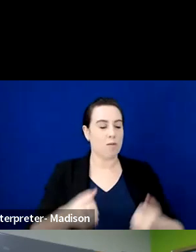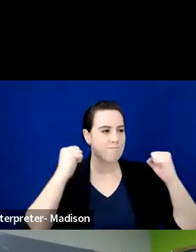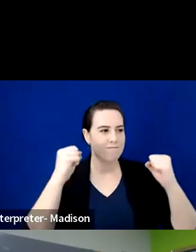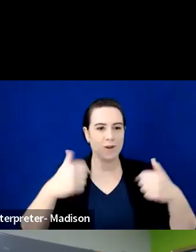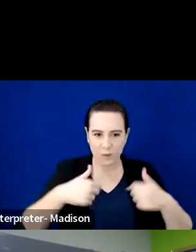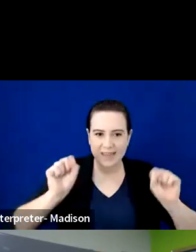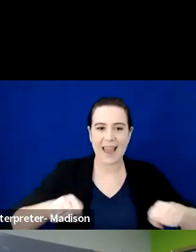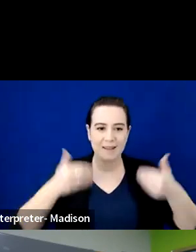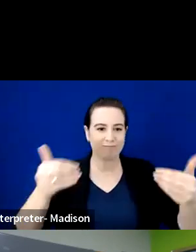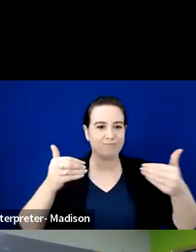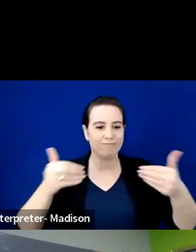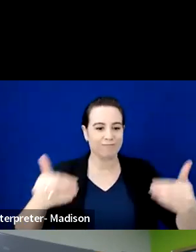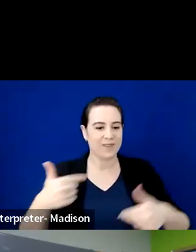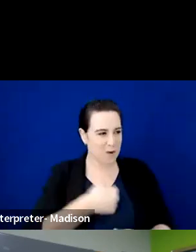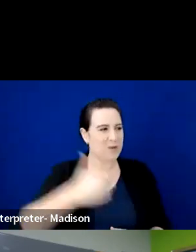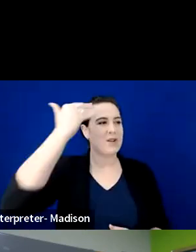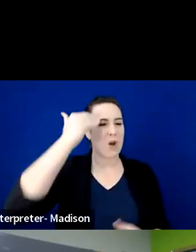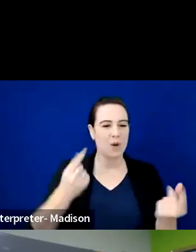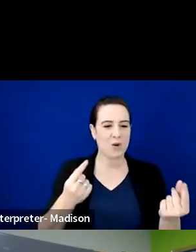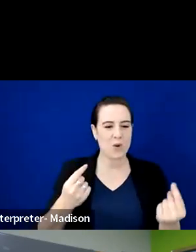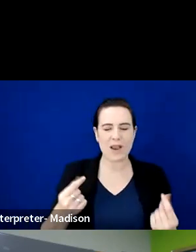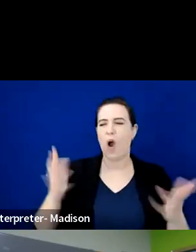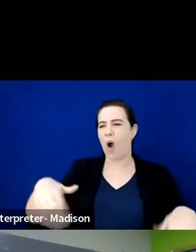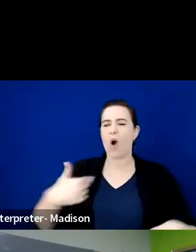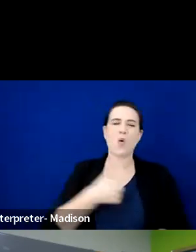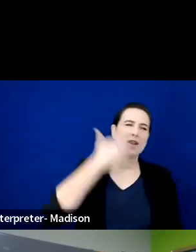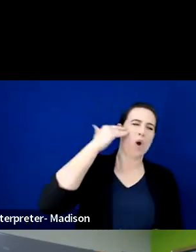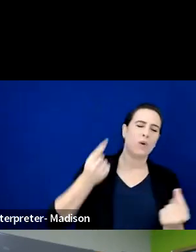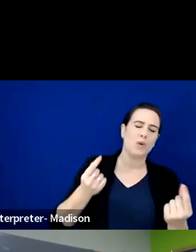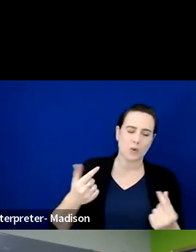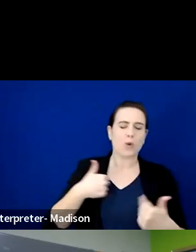So one of the things that I noted was often -- not always, but often public health just not seeing a -- an importance of priority in working with local disability-led organizations.